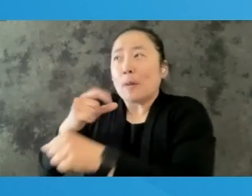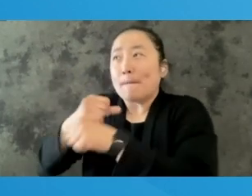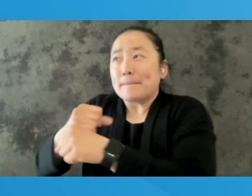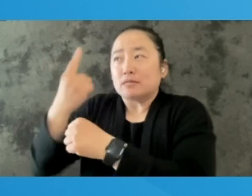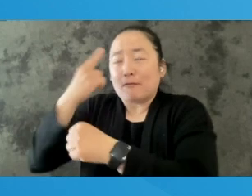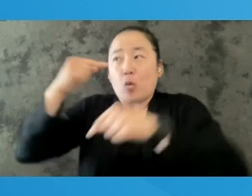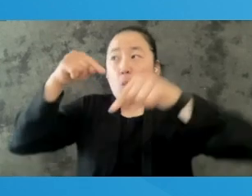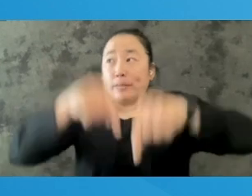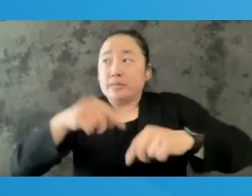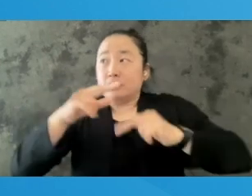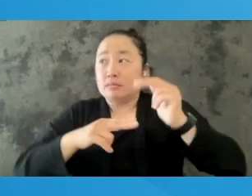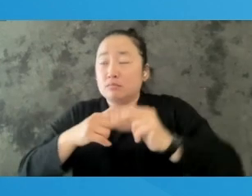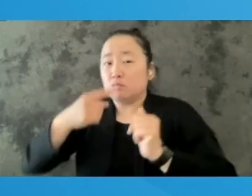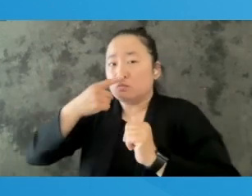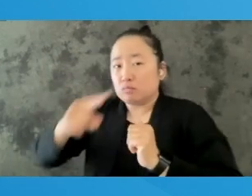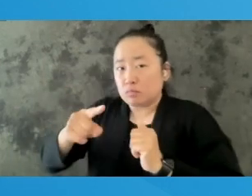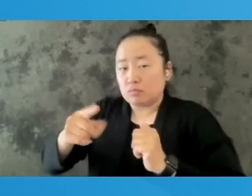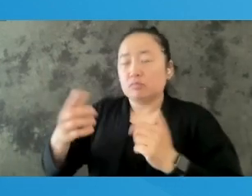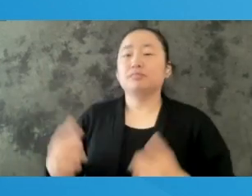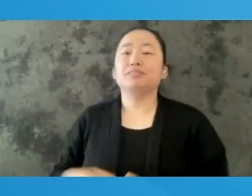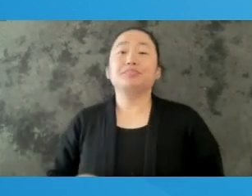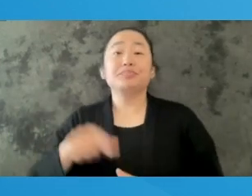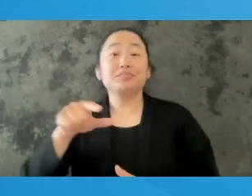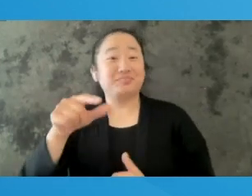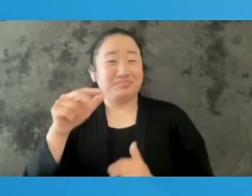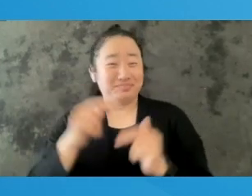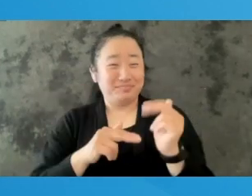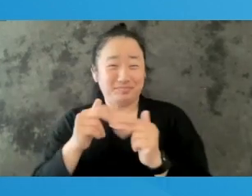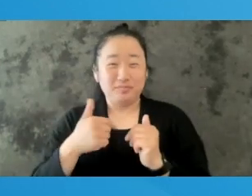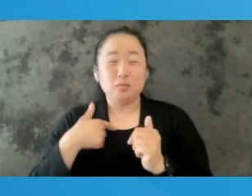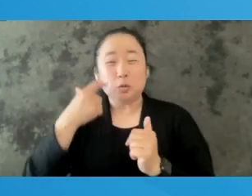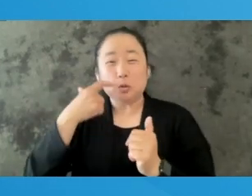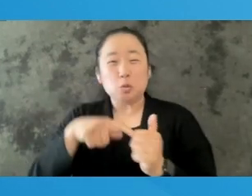As you can see, our building has a really unique curved shape.